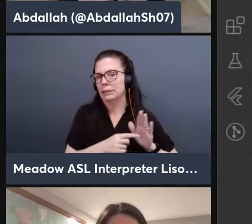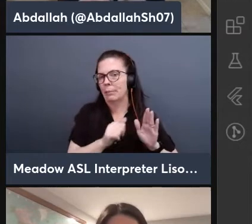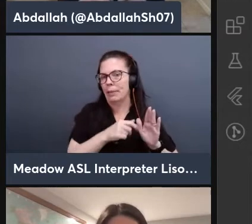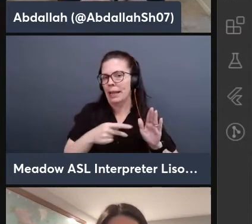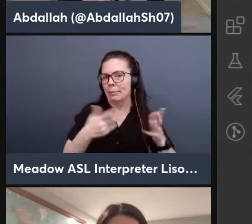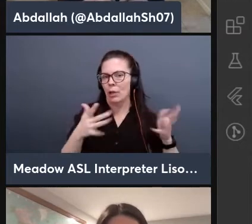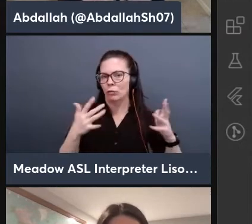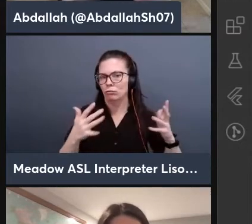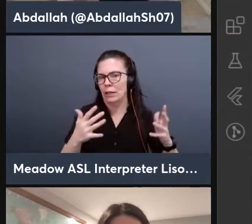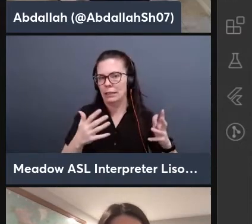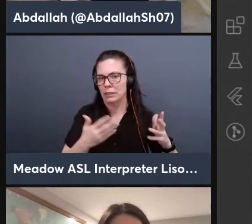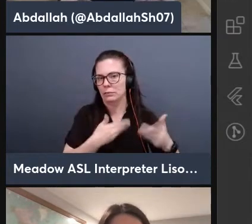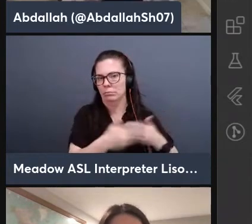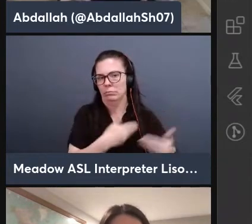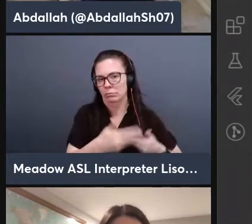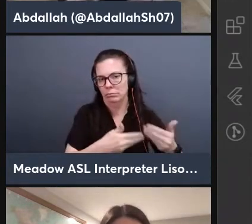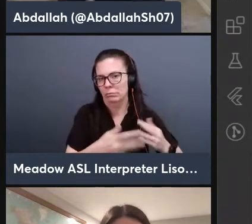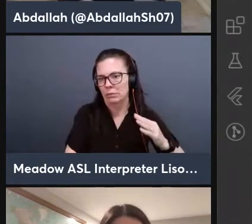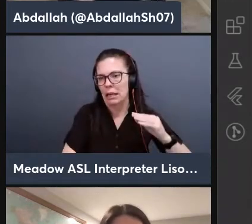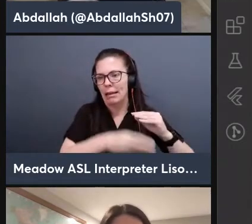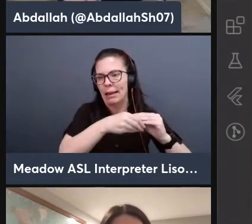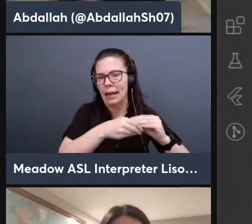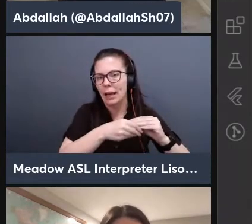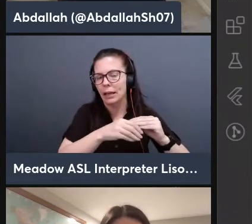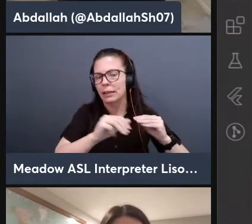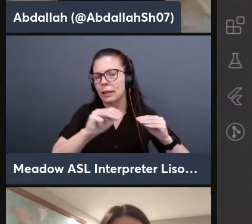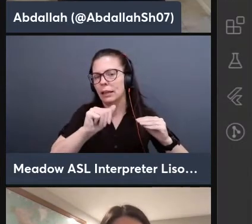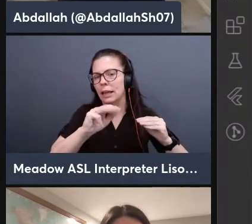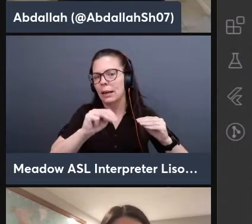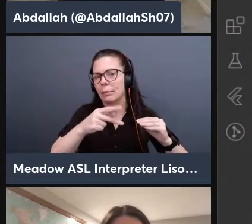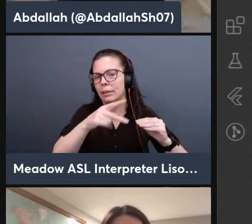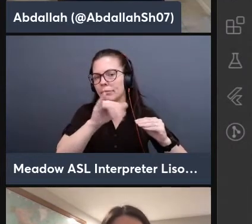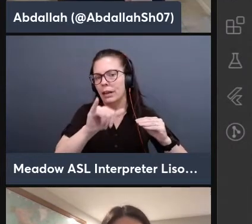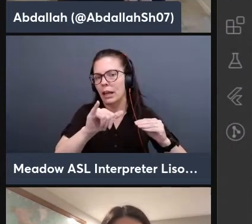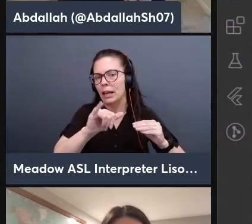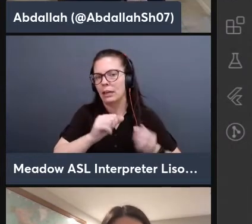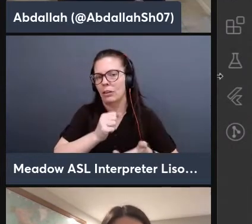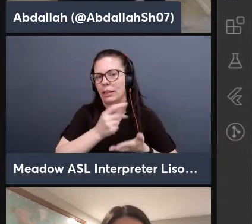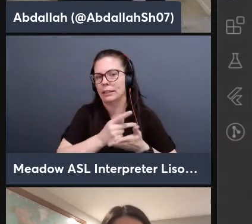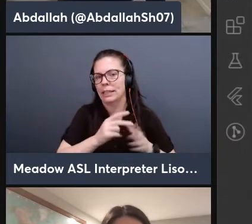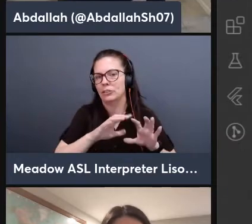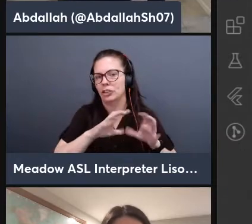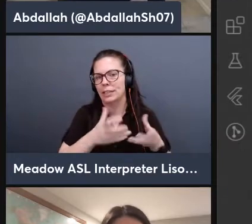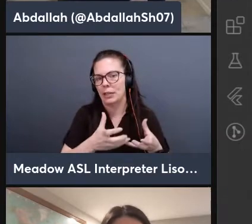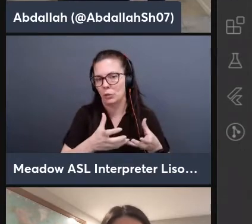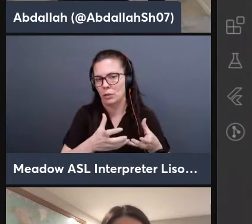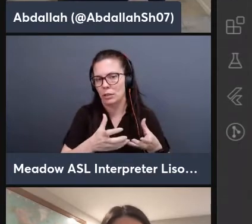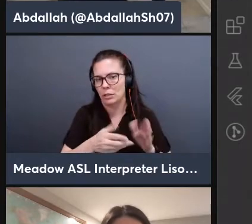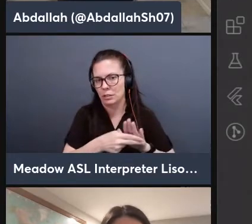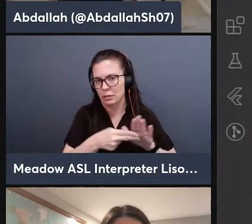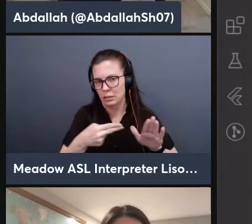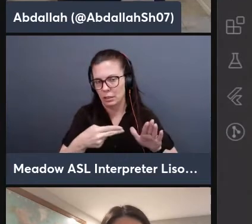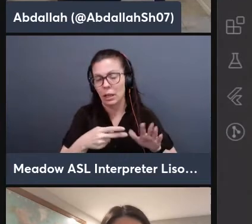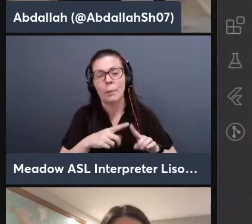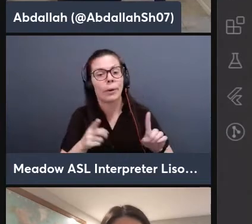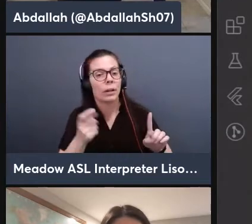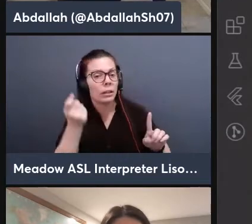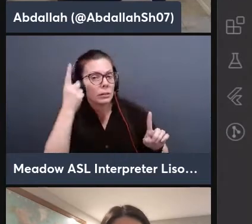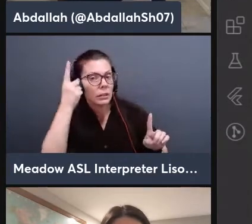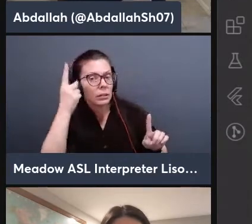of adding the Amplify authentication category. However, for any of our developers